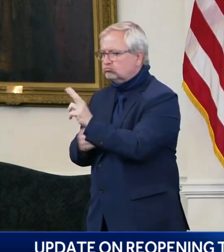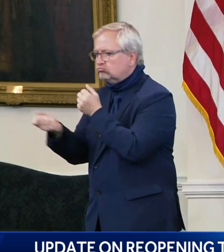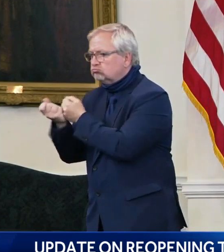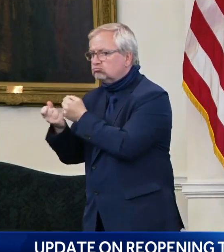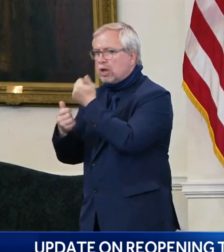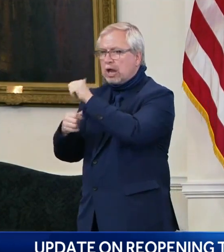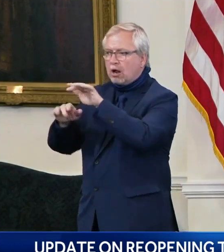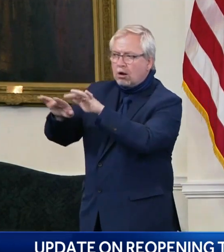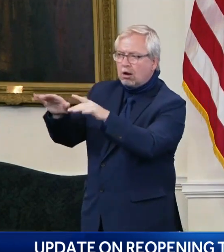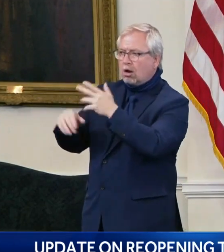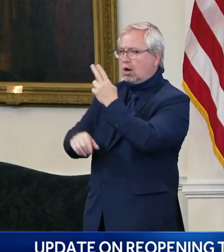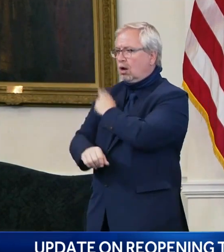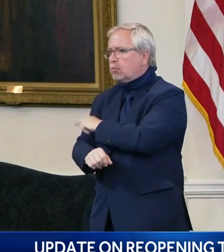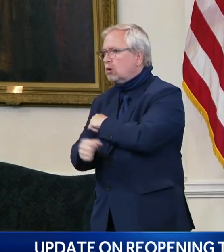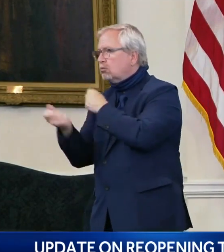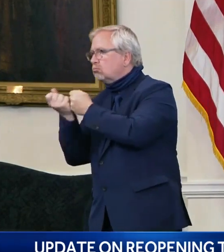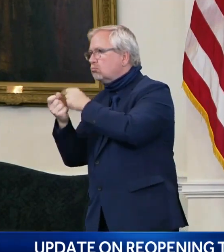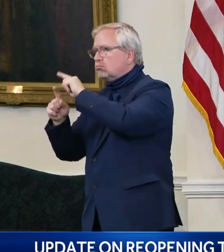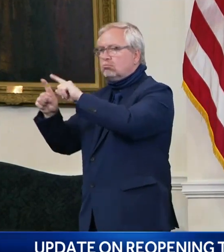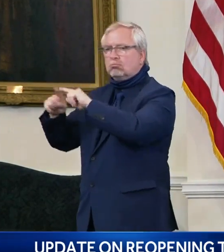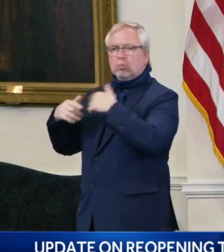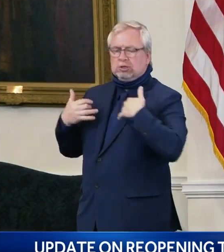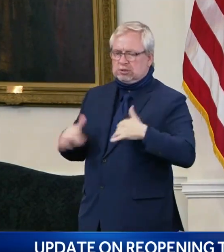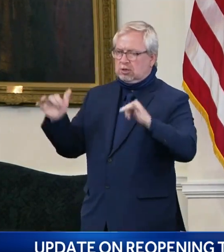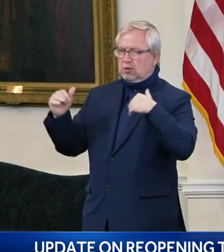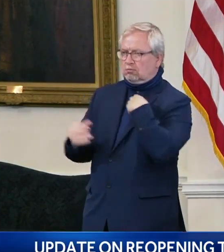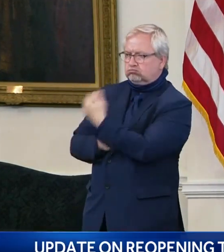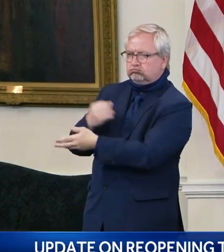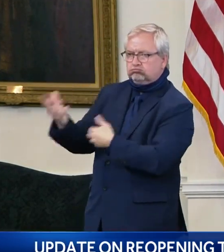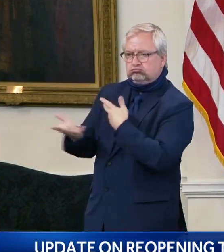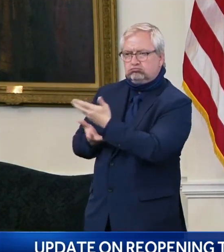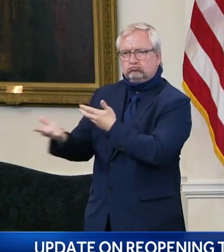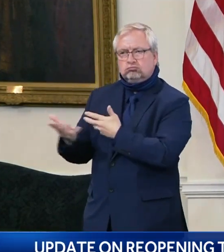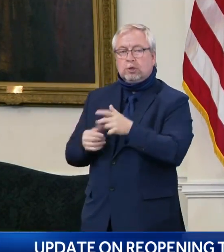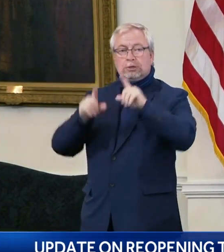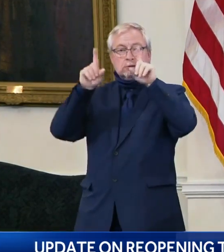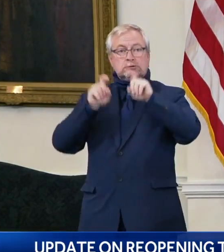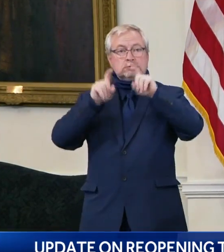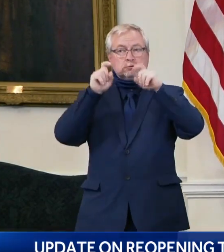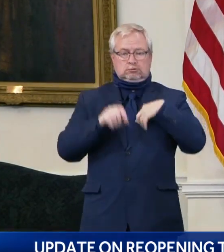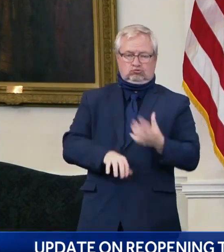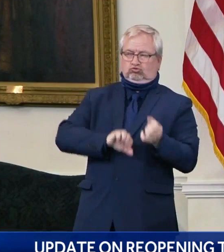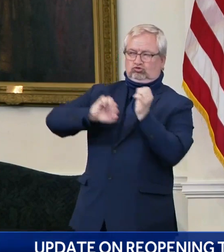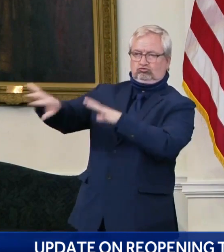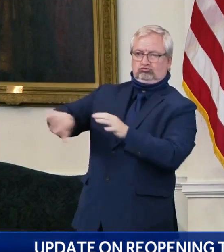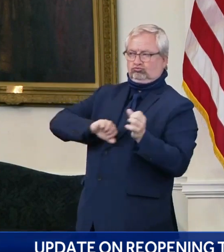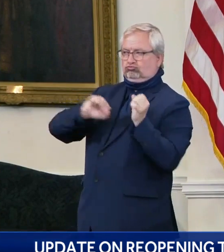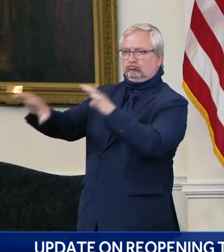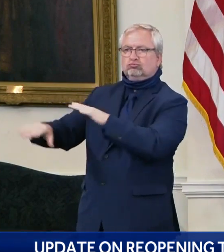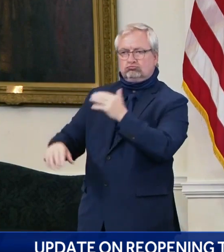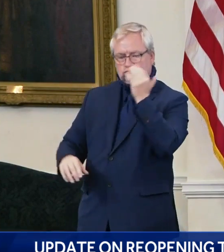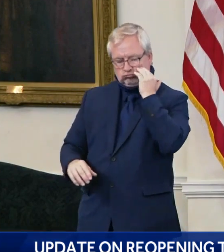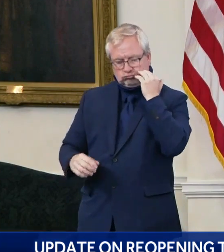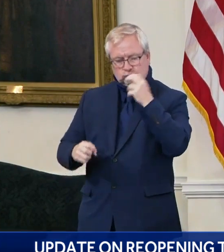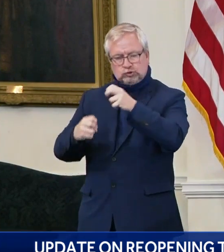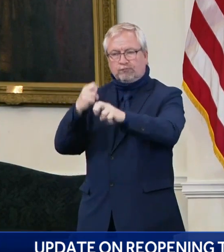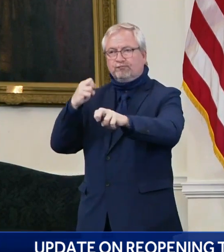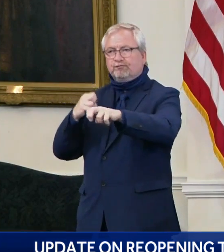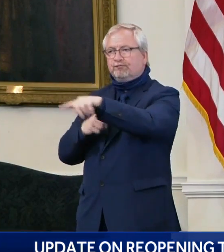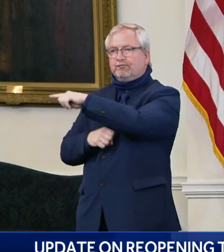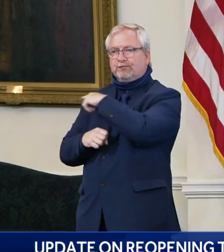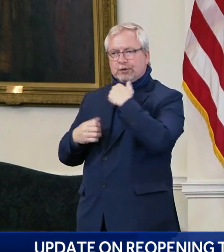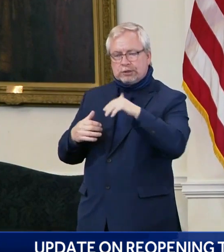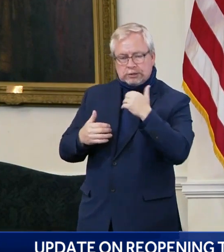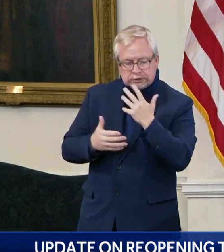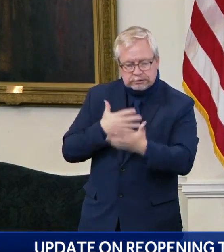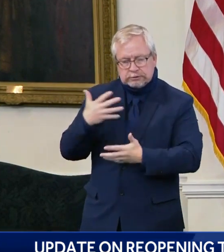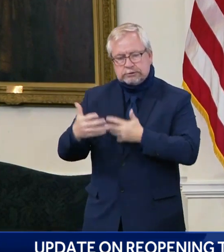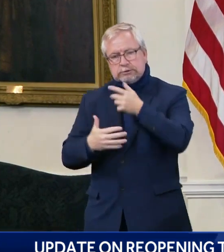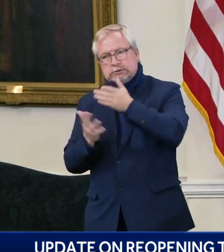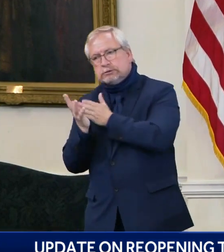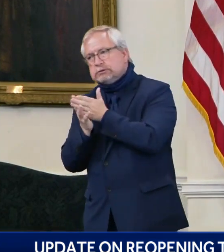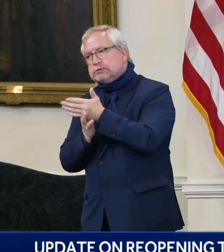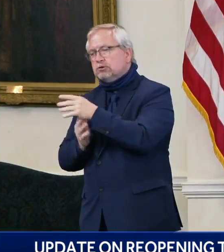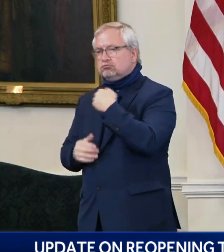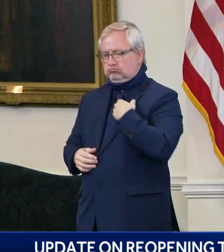THAT IS WHY WE FOCUS SO MUCH OF OUR ATTENTION ON OUR HOSPITAL SURGE CAPACITY, WHERE WE ARE PUTTING PPE, WHERE WE ARE TRYING TO FOCUS MORE TESTING.